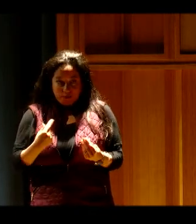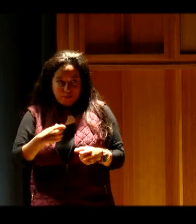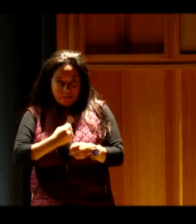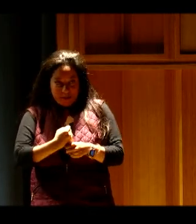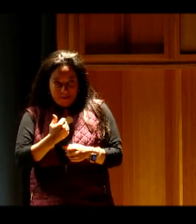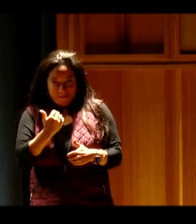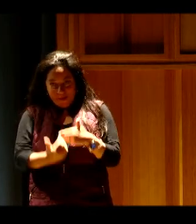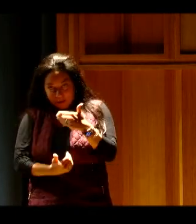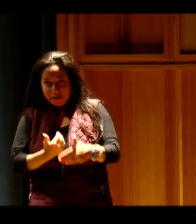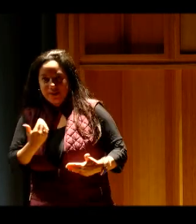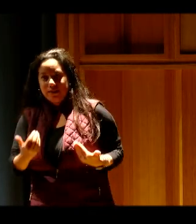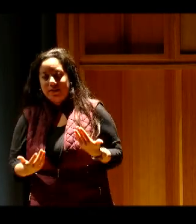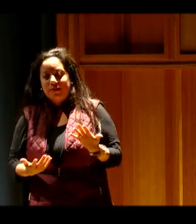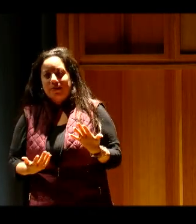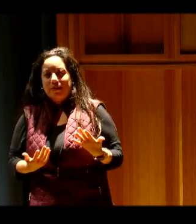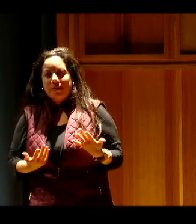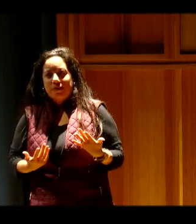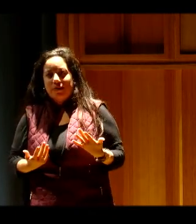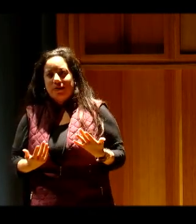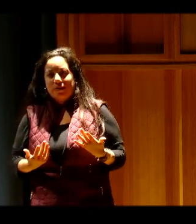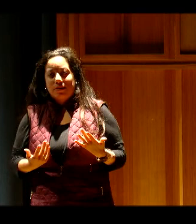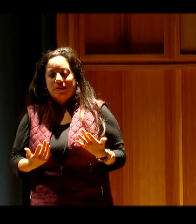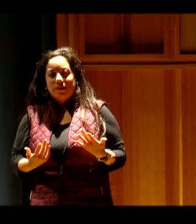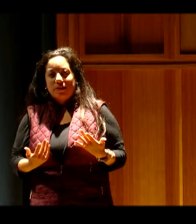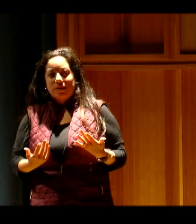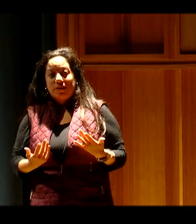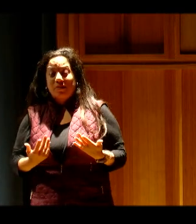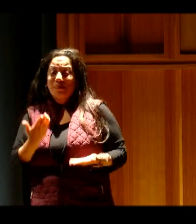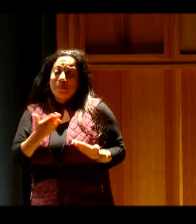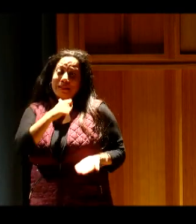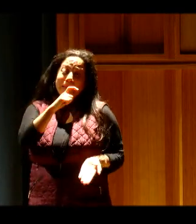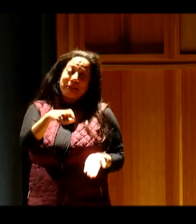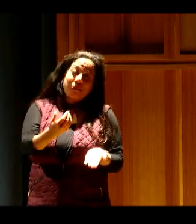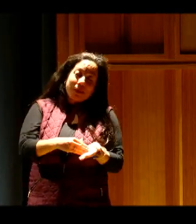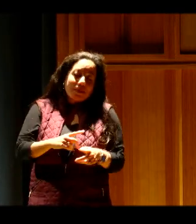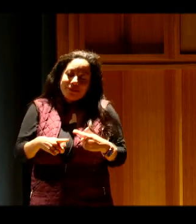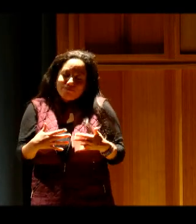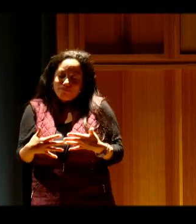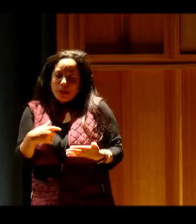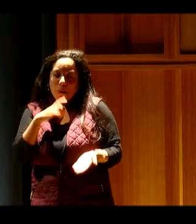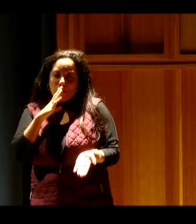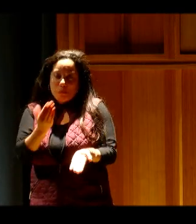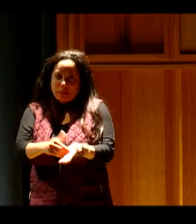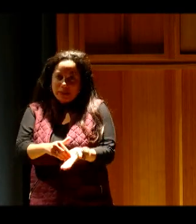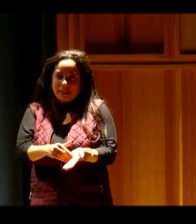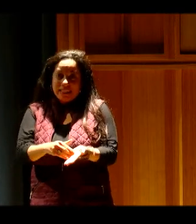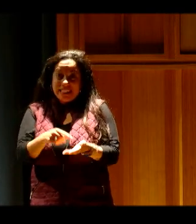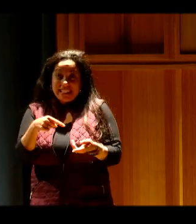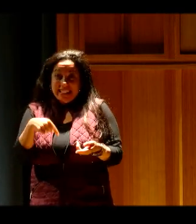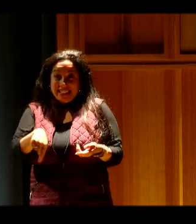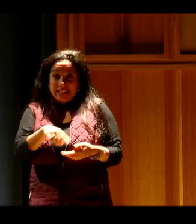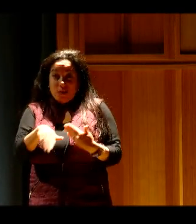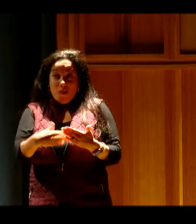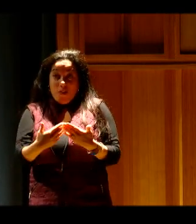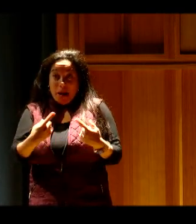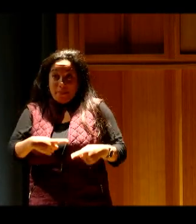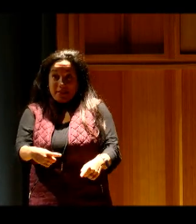And perhaps doesn't need to be repeated, but I am going to repeat that all of this is unfolding in a moment of urgency.